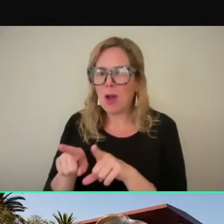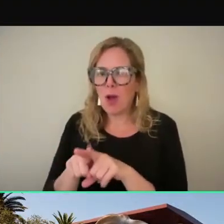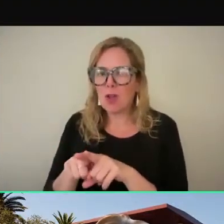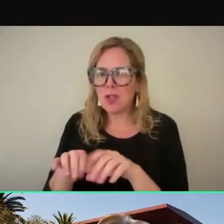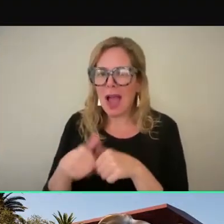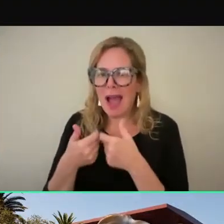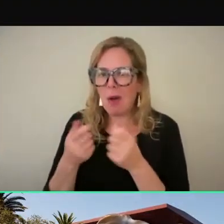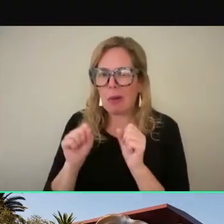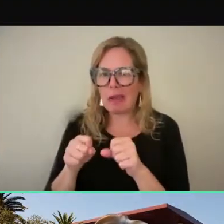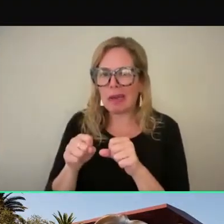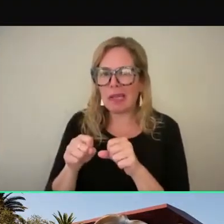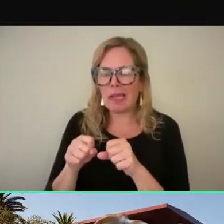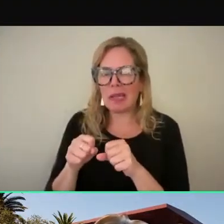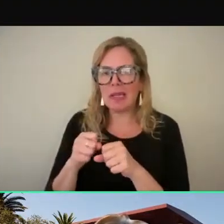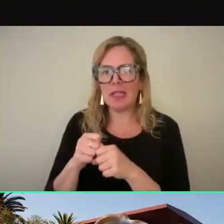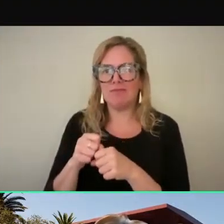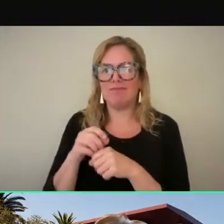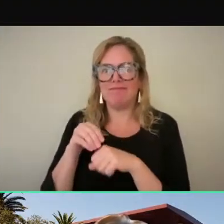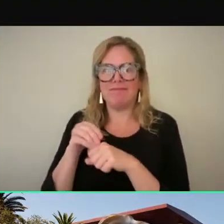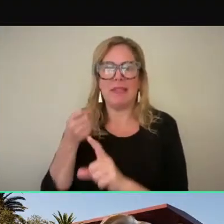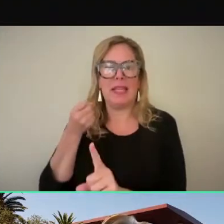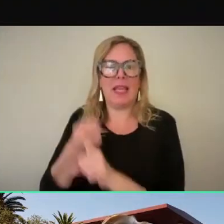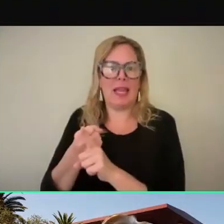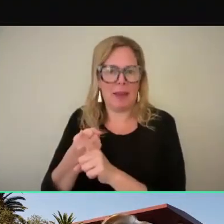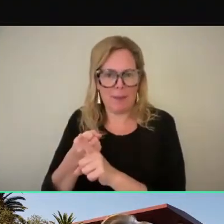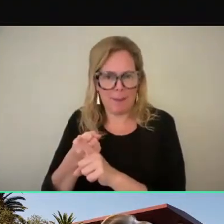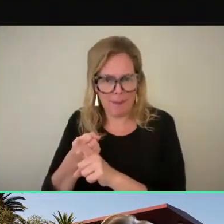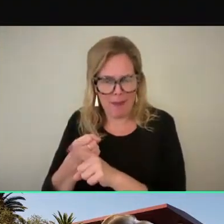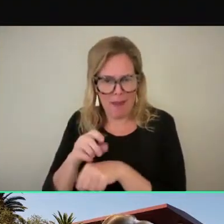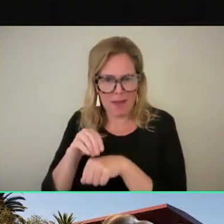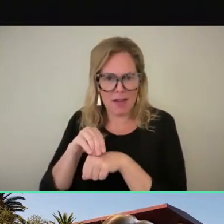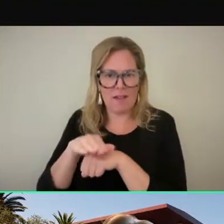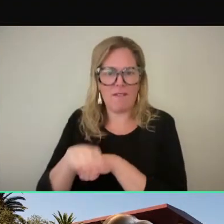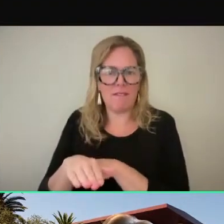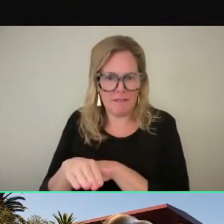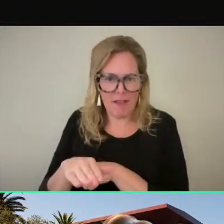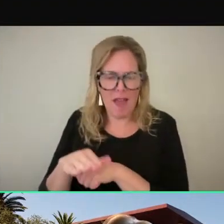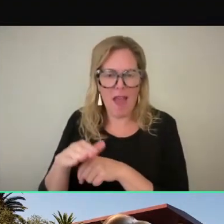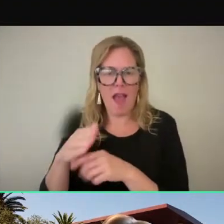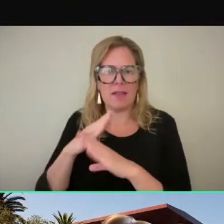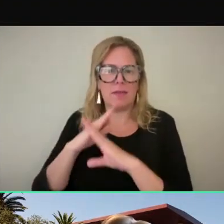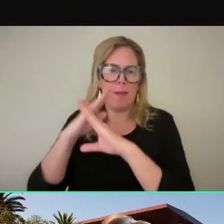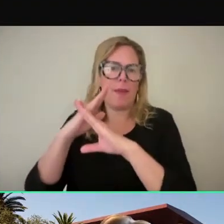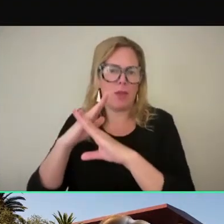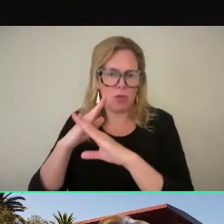healthcare that people with autism and IDD face? Next slide, please. This is another picture,